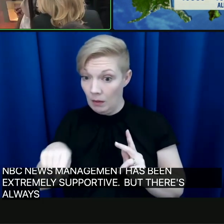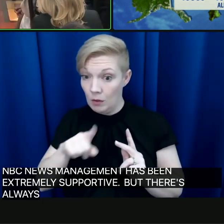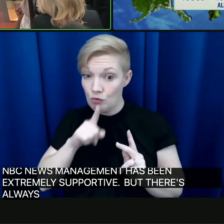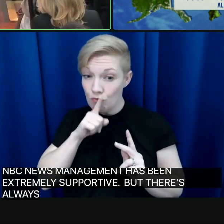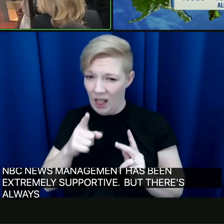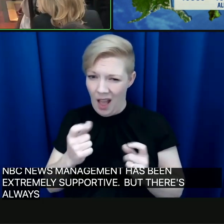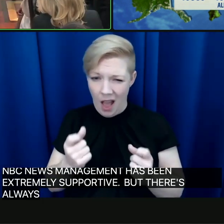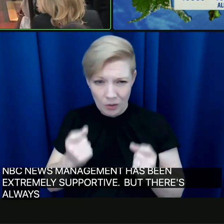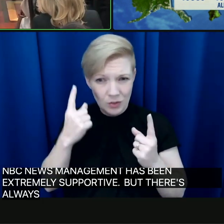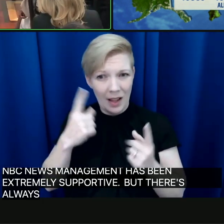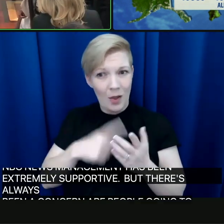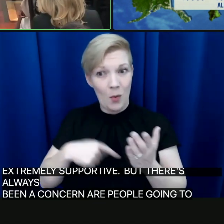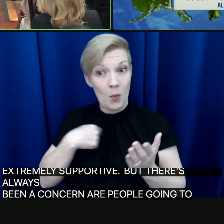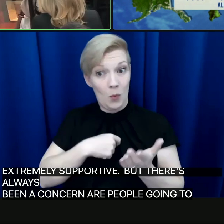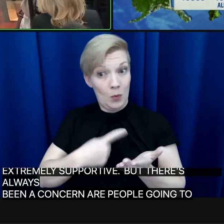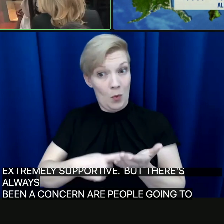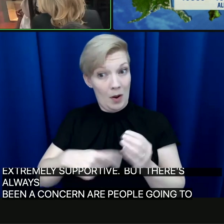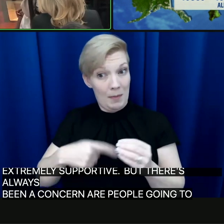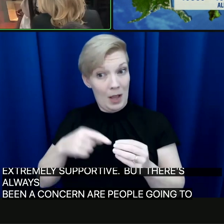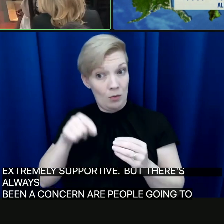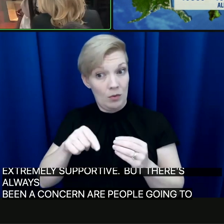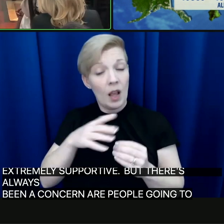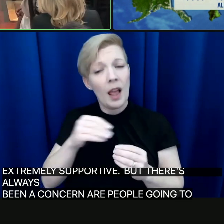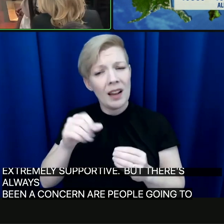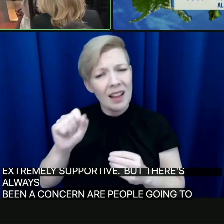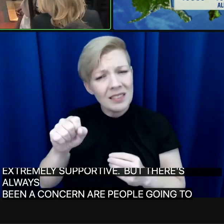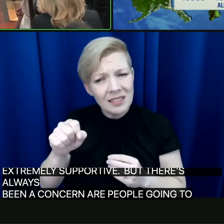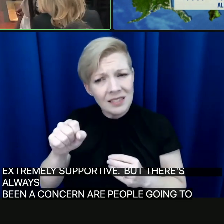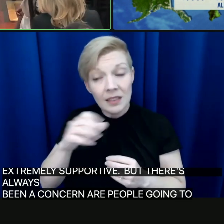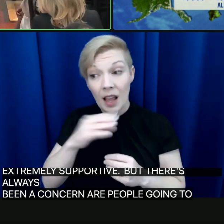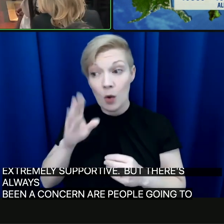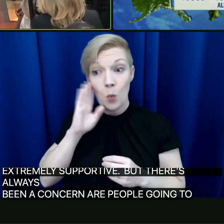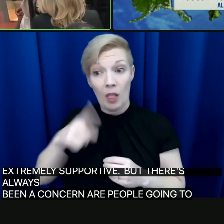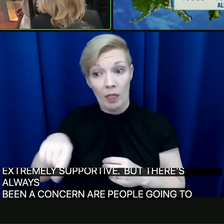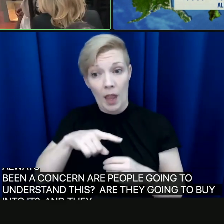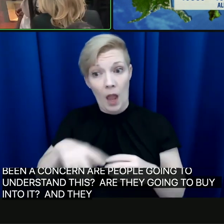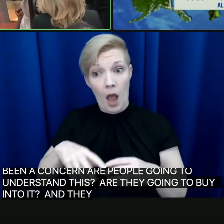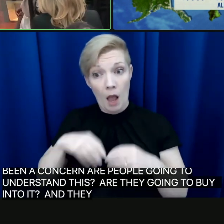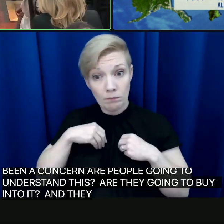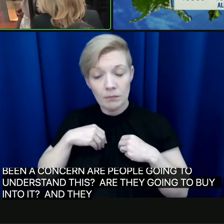Are they going to bind it? And they absolutely do. And now I think people accept expect this